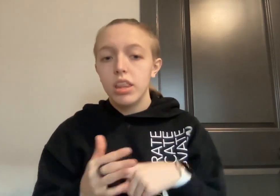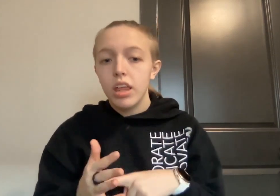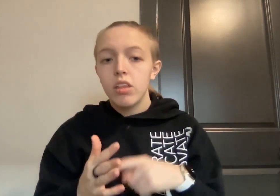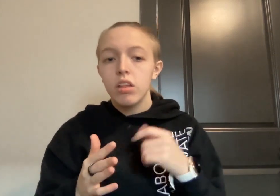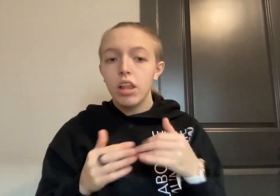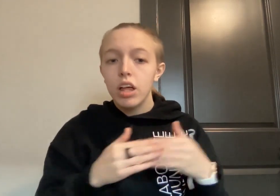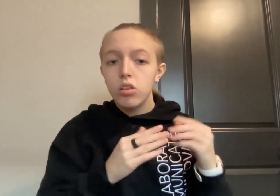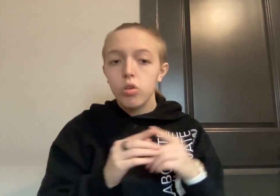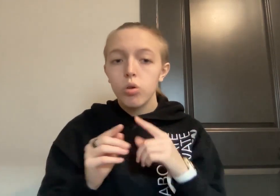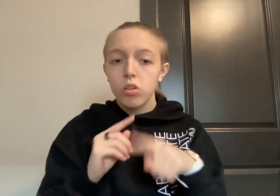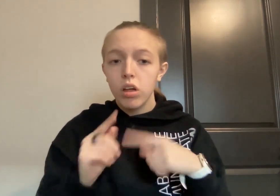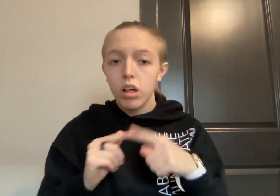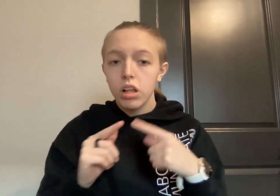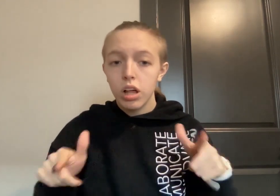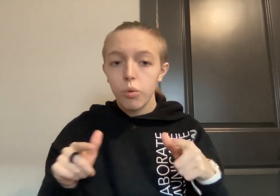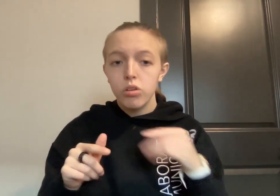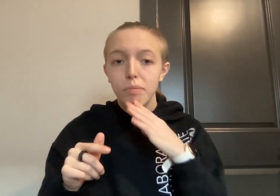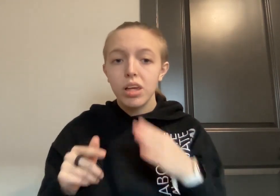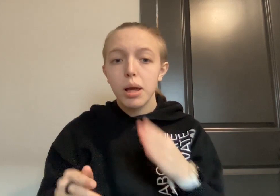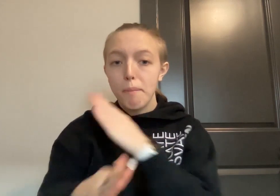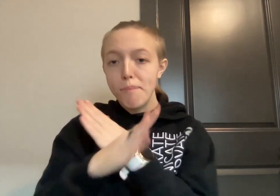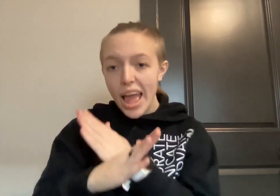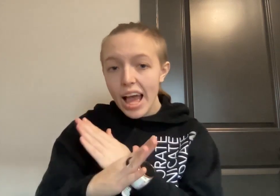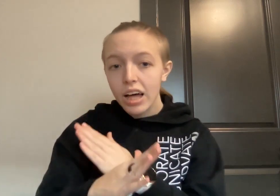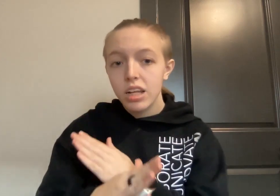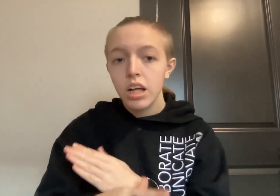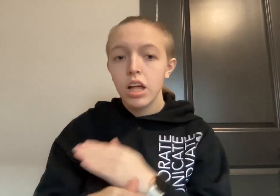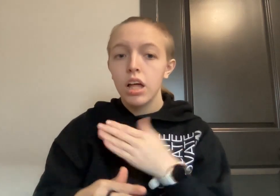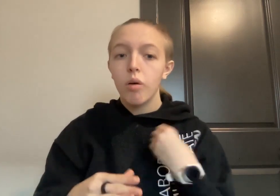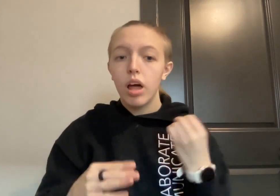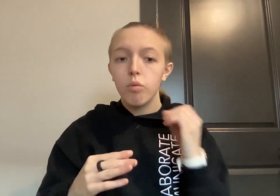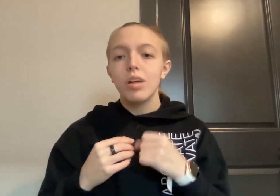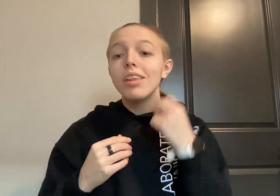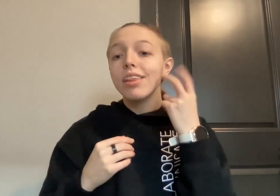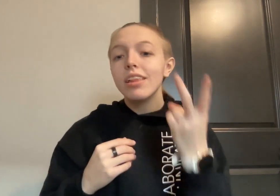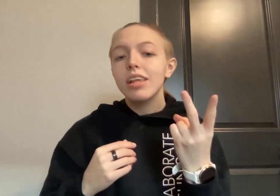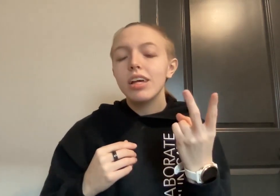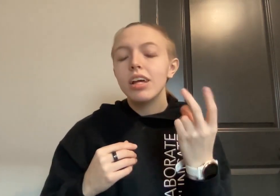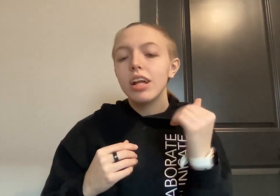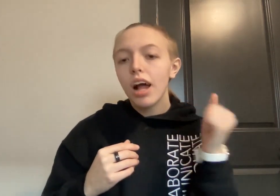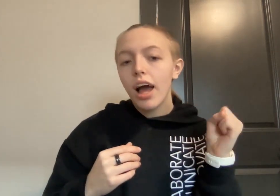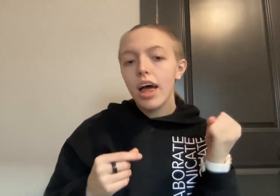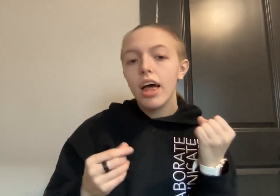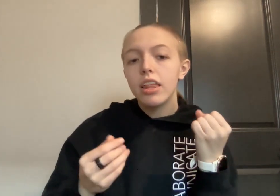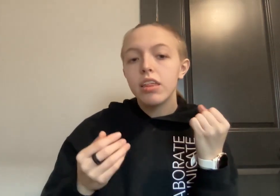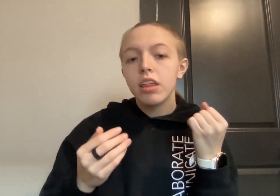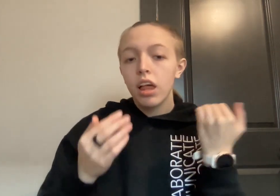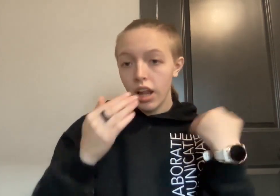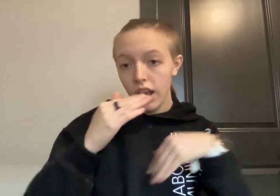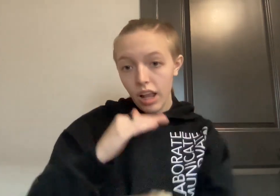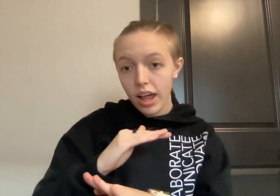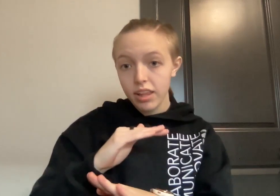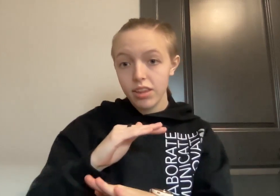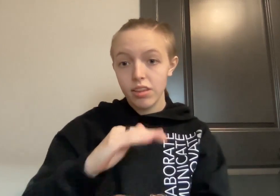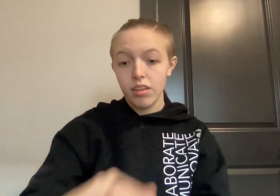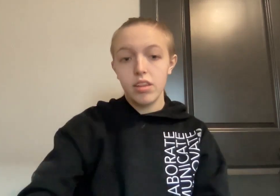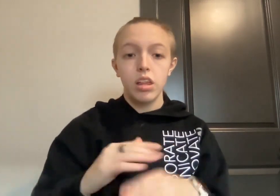This led to sign language being banned and was seen as less